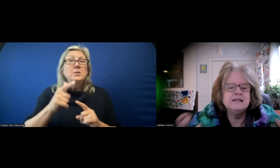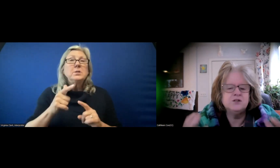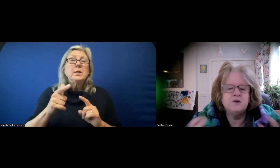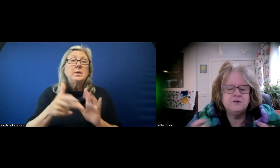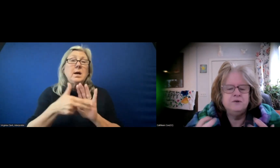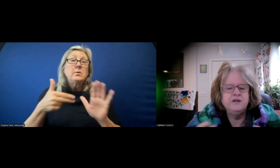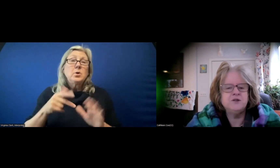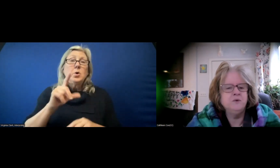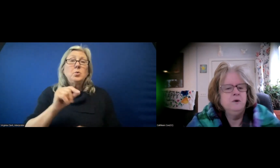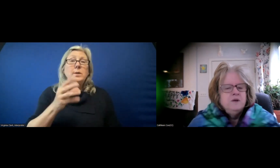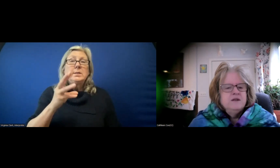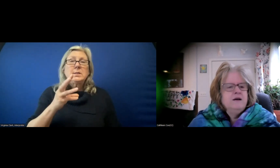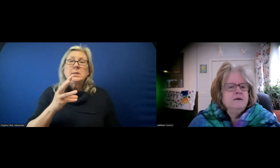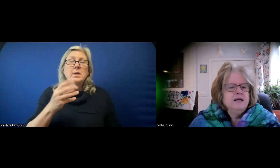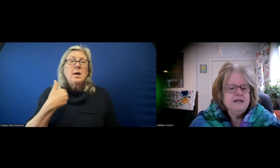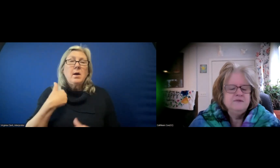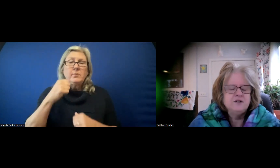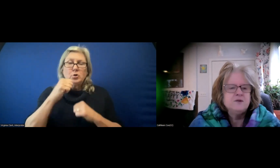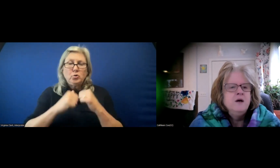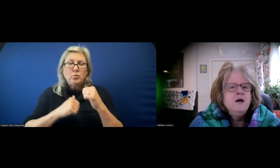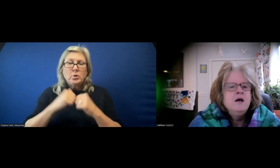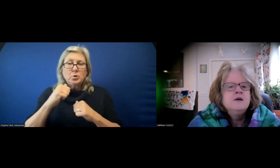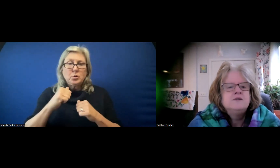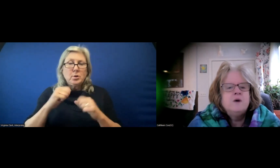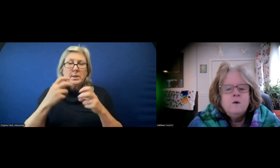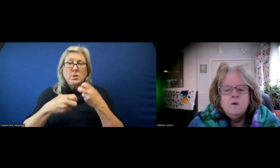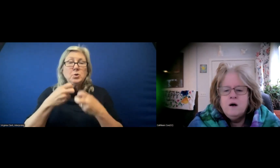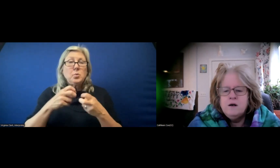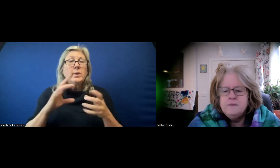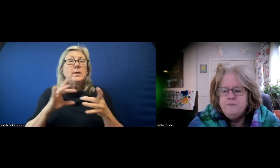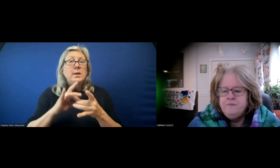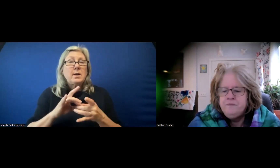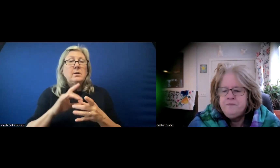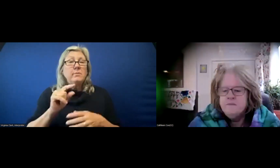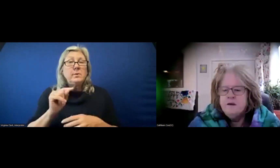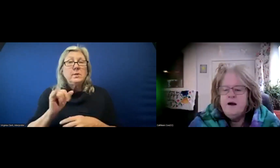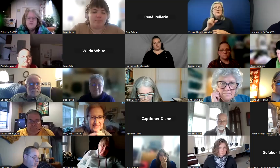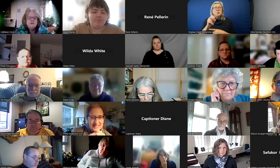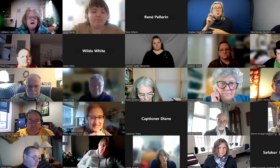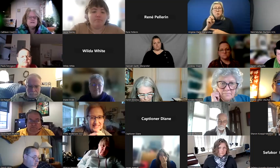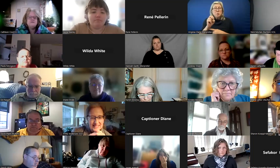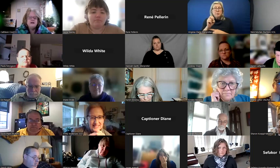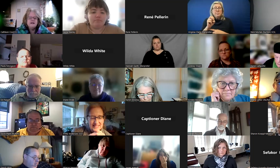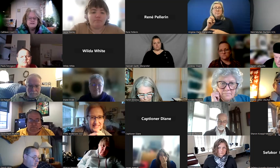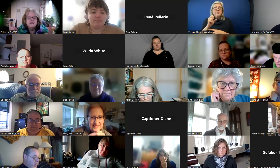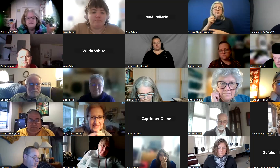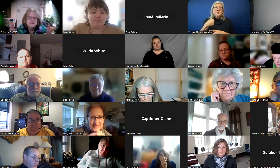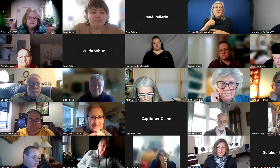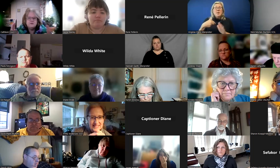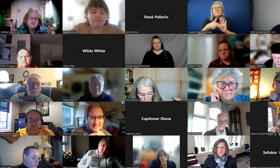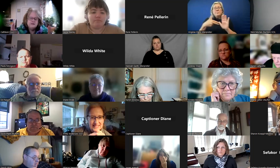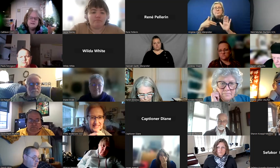as a structural issue with connective tissue. So I'm classified as an invisible illness